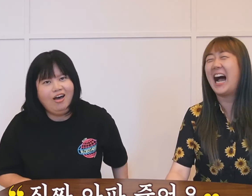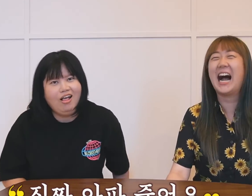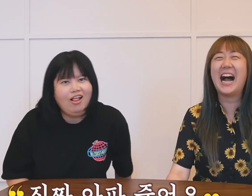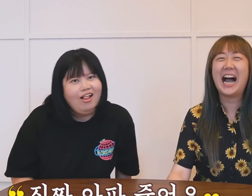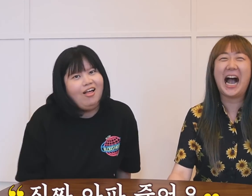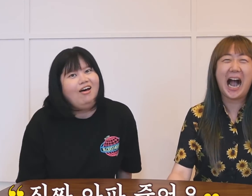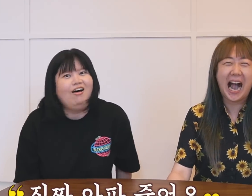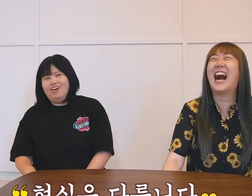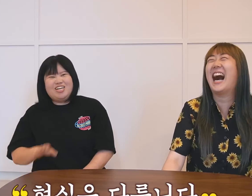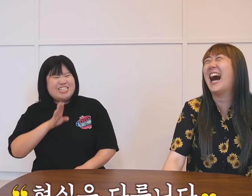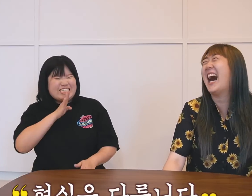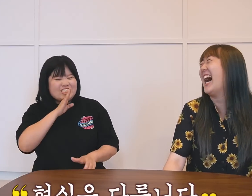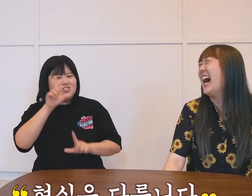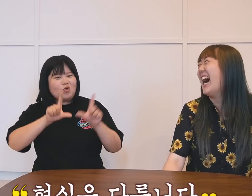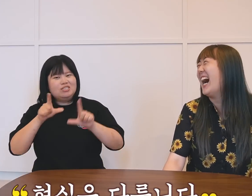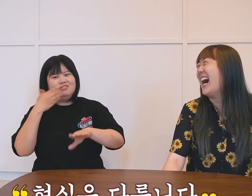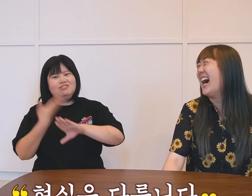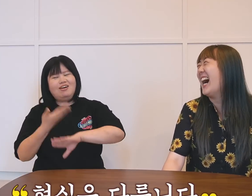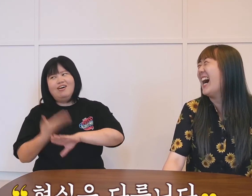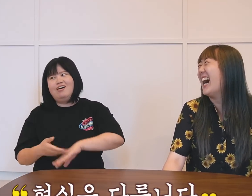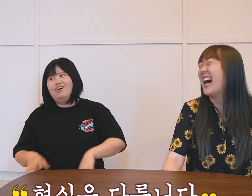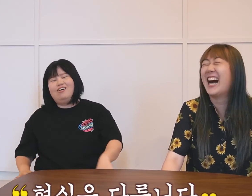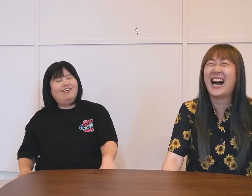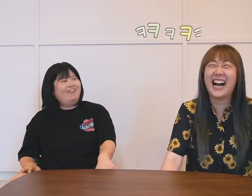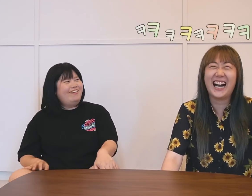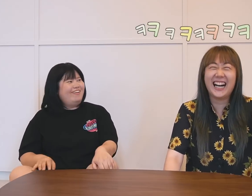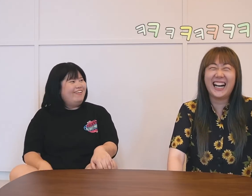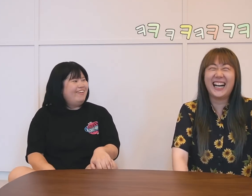It really hurts to die. The reality is different.